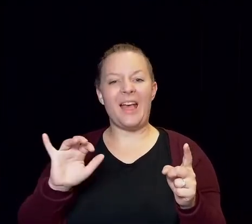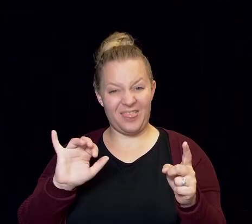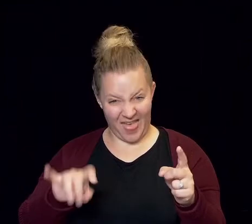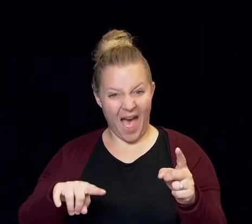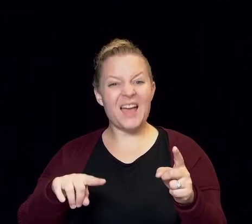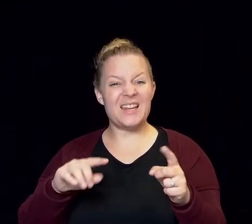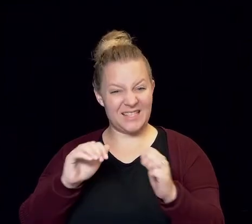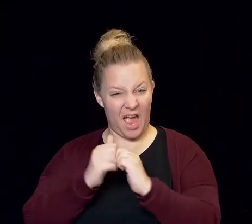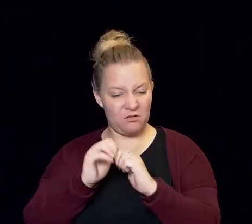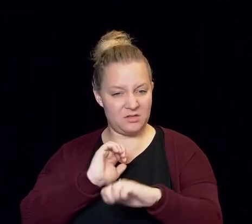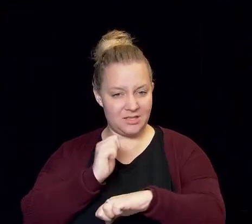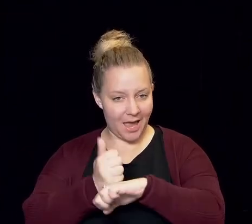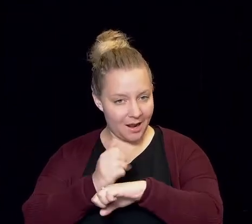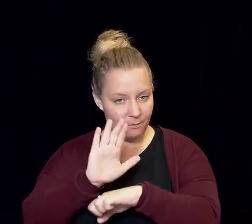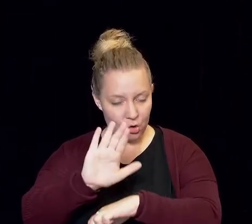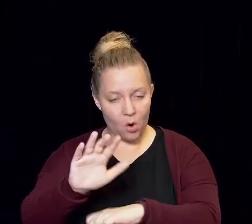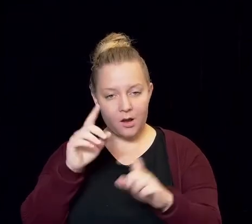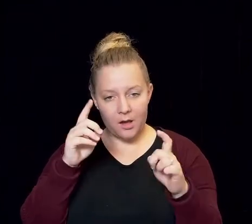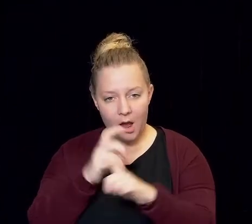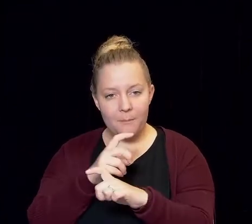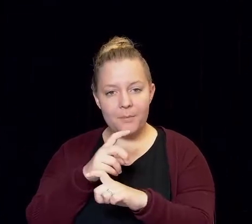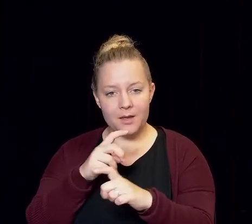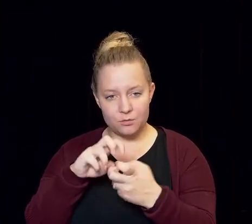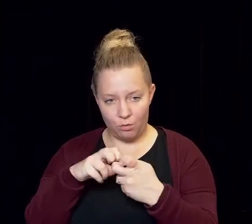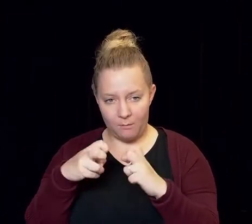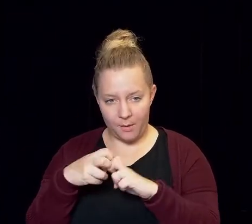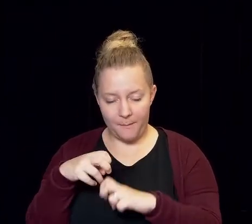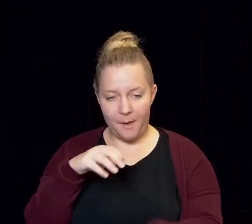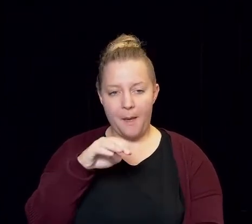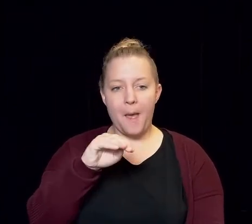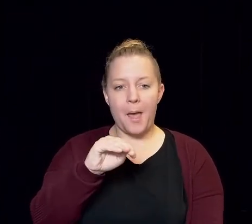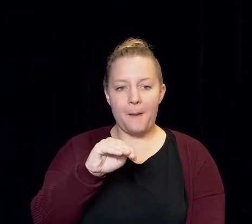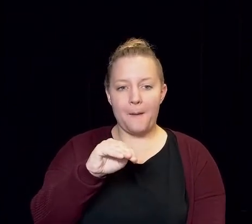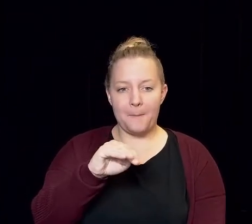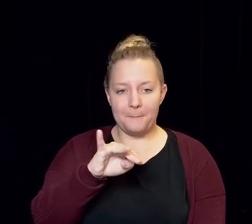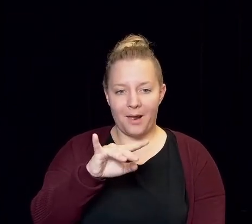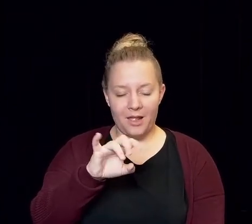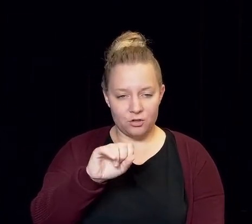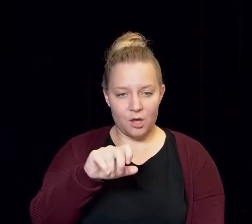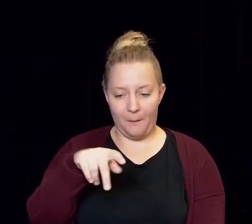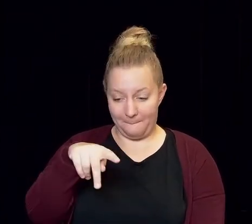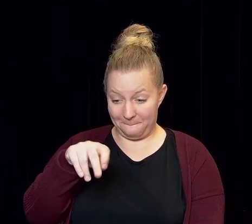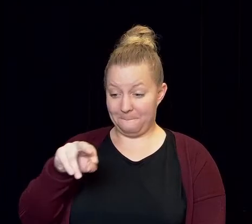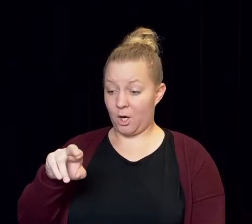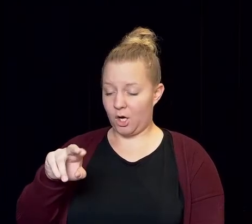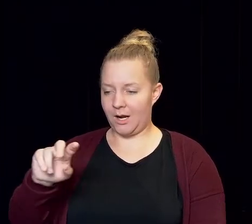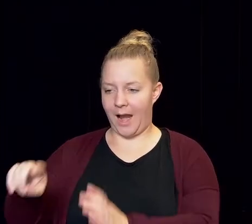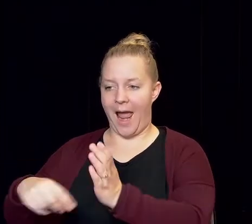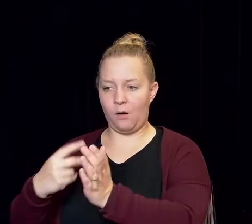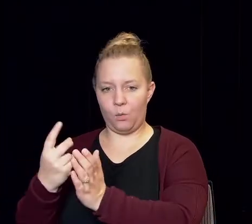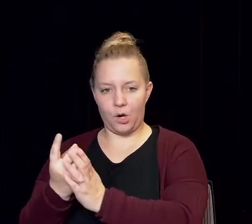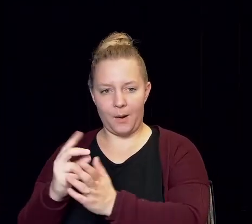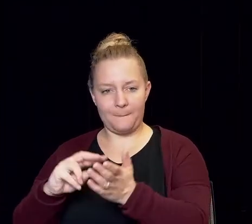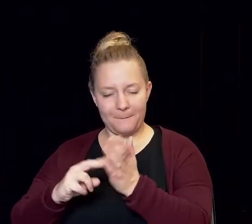So, this says "miles per hour", which means miles has to be the first number that I'm going to work with,